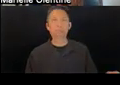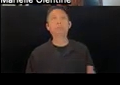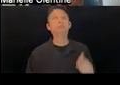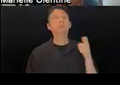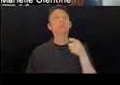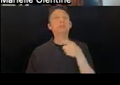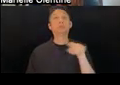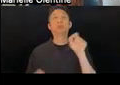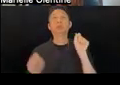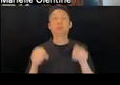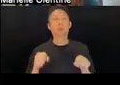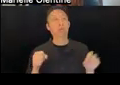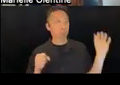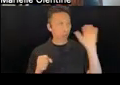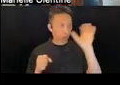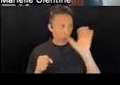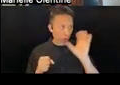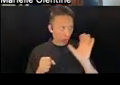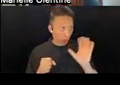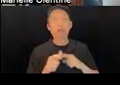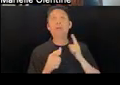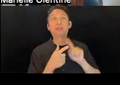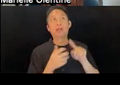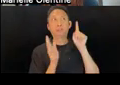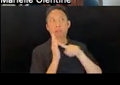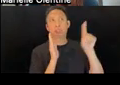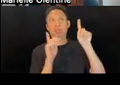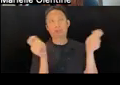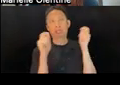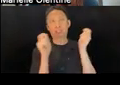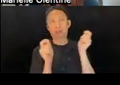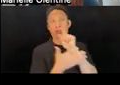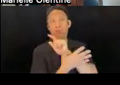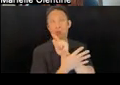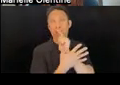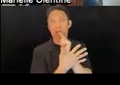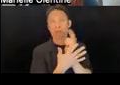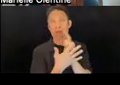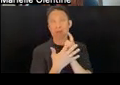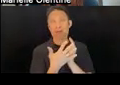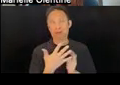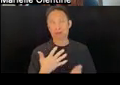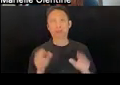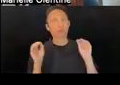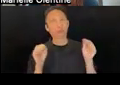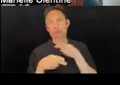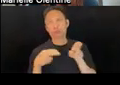screenings, look up the festivals, the funders, understand the universe of supporters of films like this.